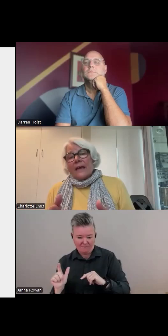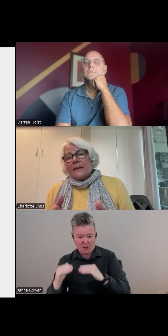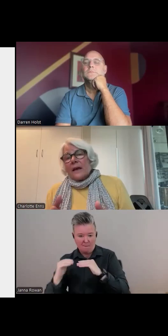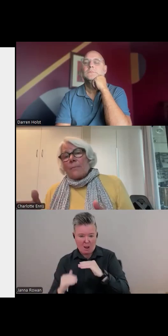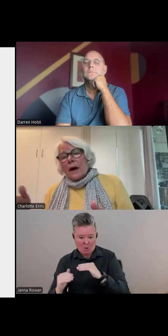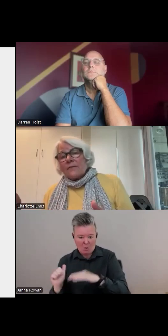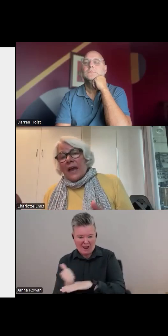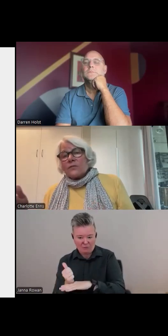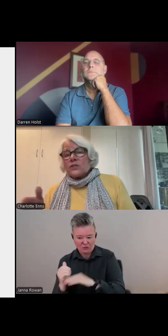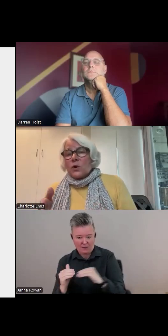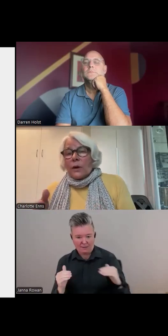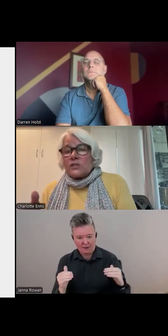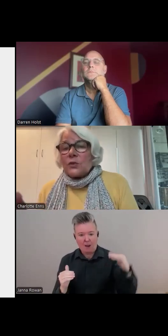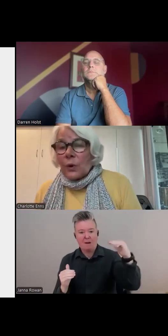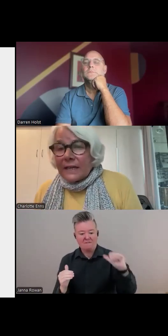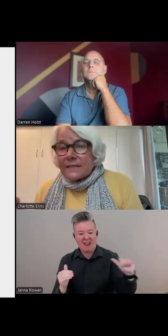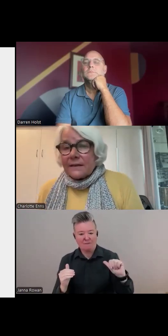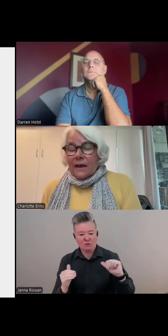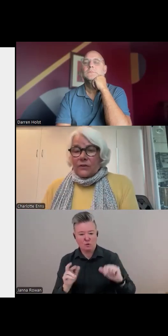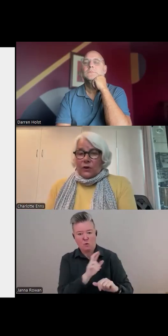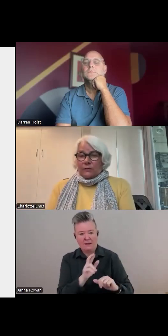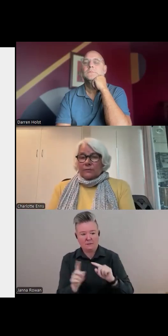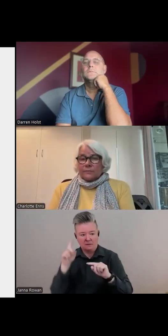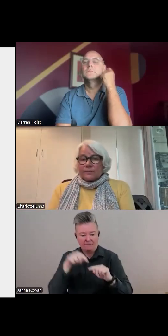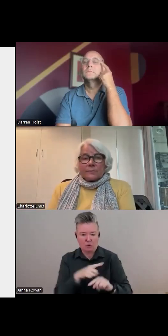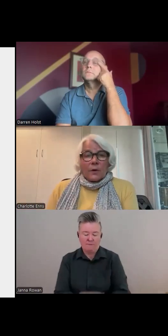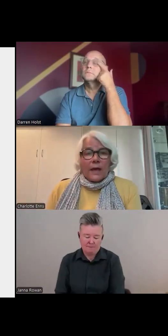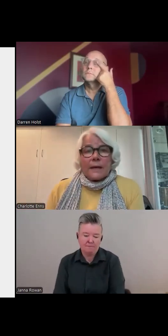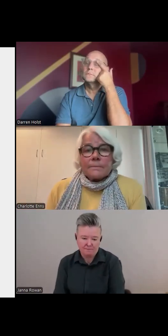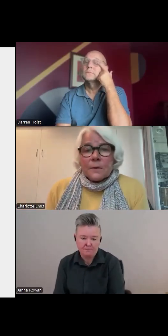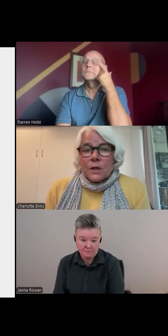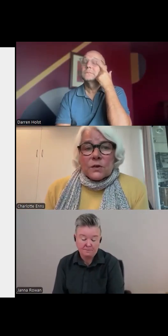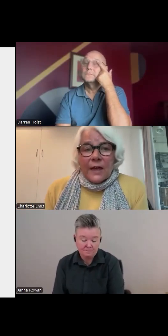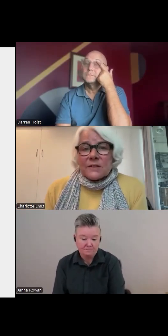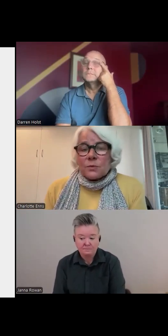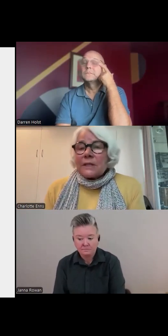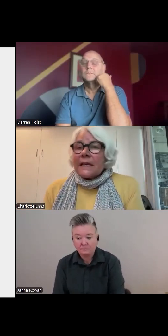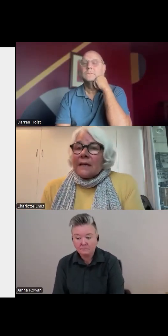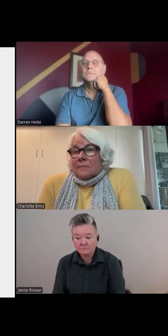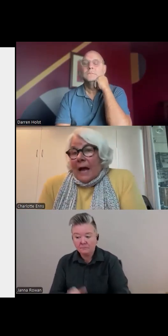and then above average going to the right of the curve. Okay? So that's really